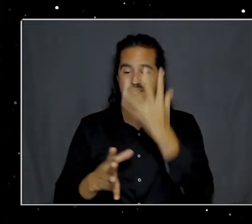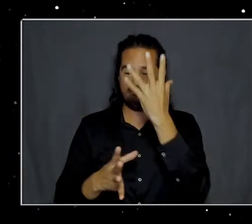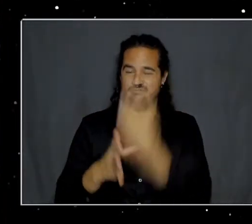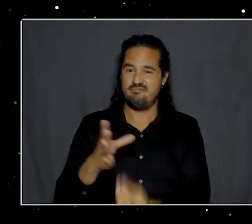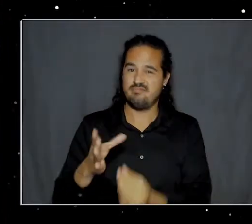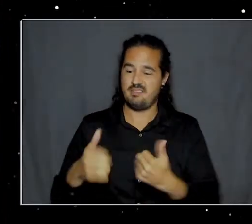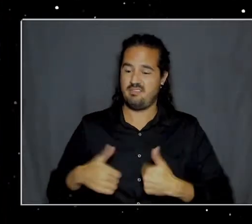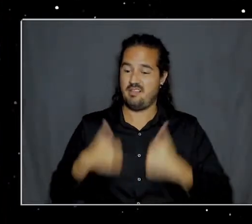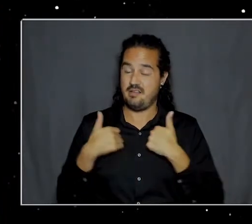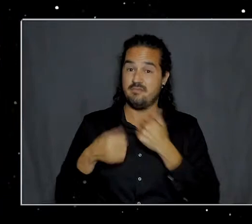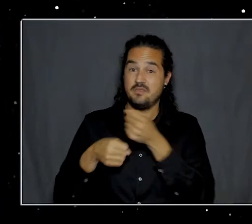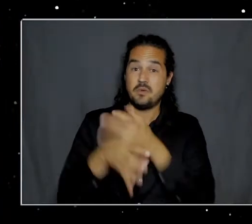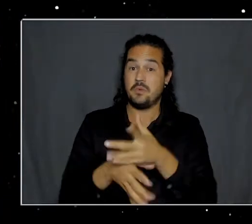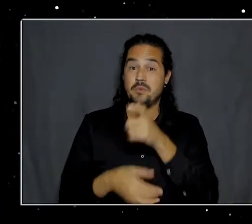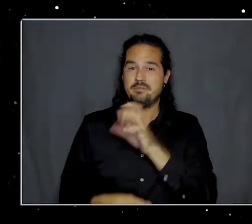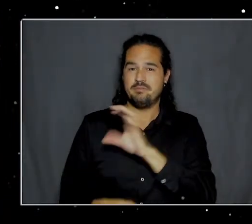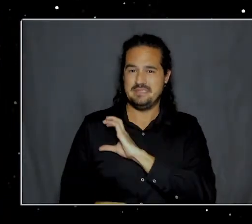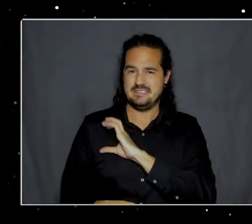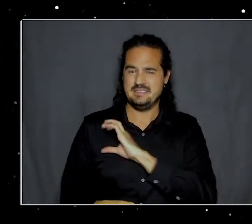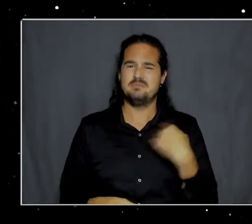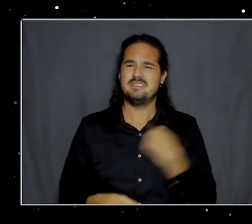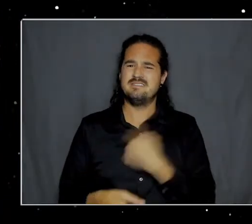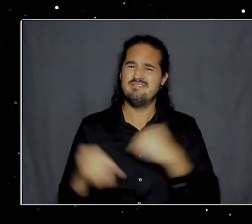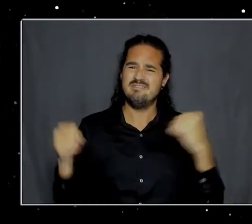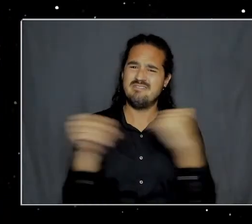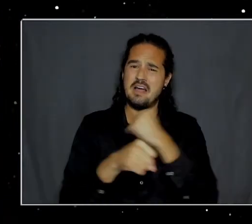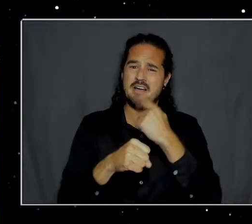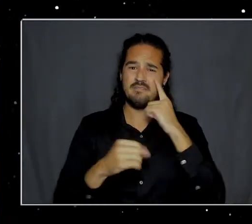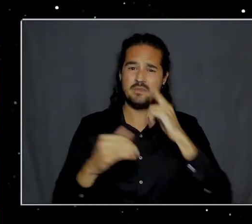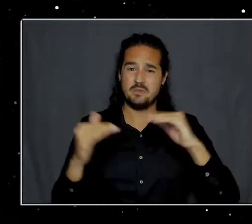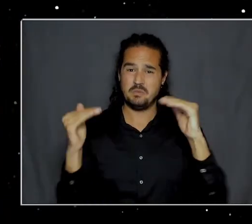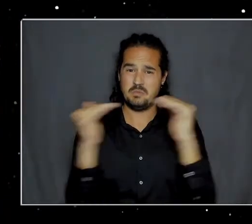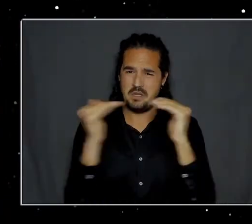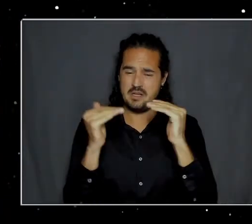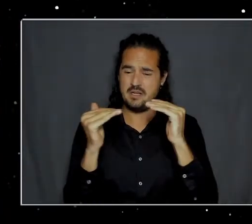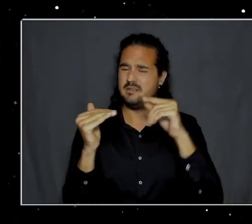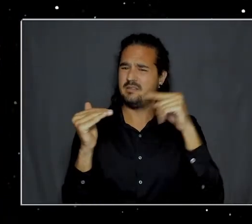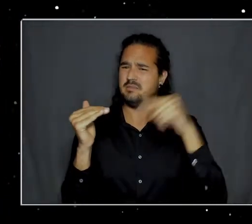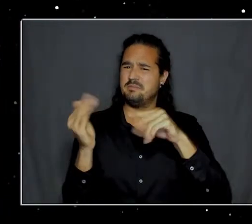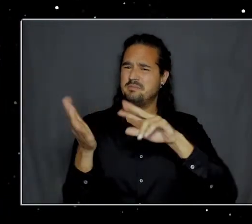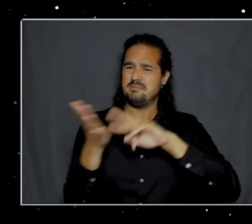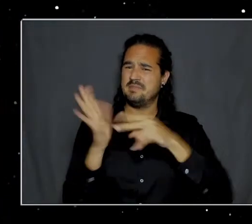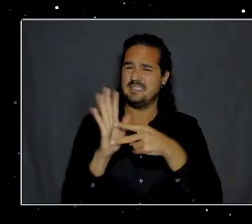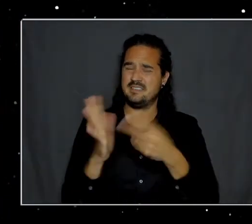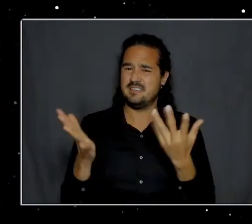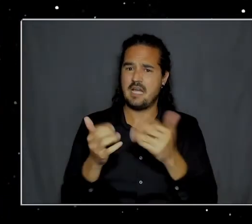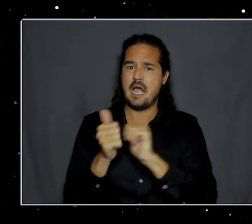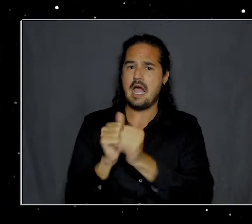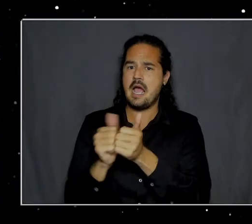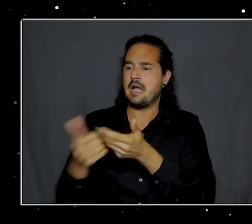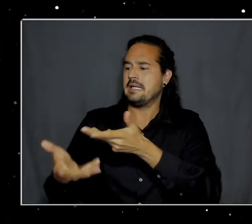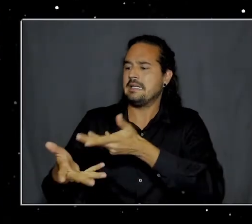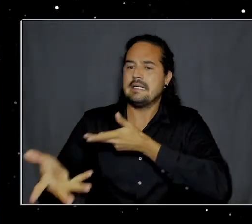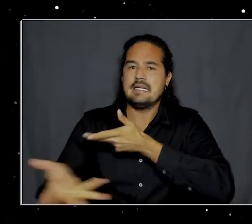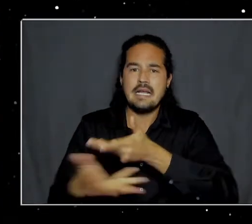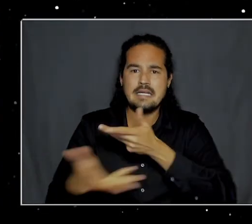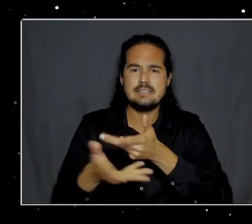WE FIGHT FOR EQUALITY AND WHAT THAT MEANS IN RELATION TO HOW DIFFERENT THE RULES OF ENGAGEMENT LOOK FOR THE PROFILED AND MISLABELED COMMUNITY